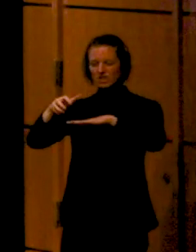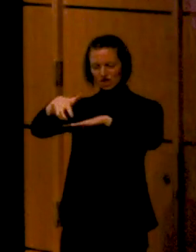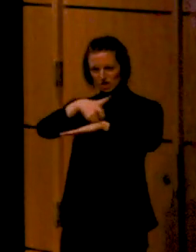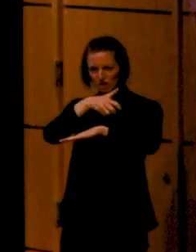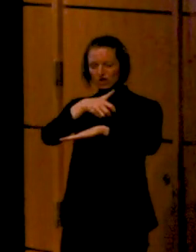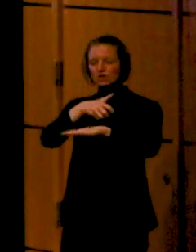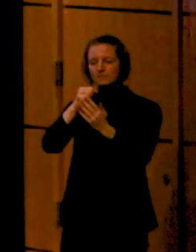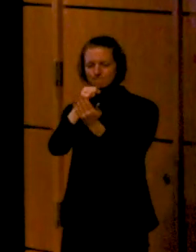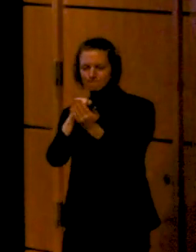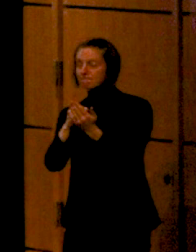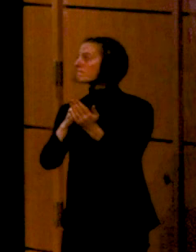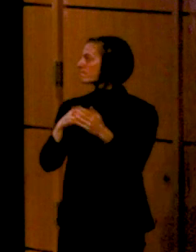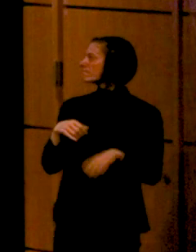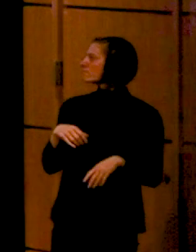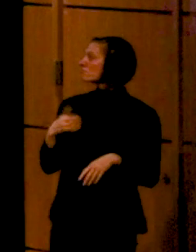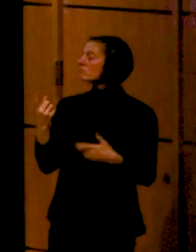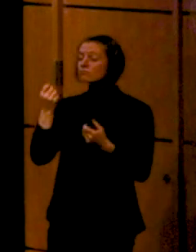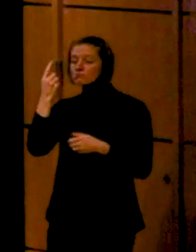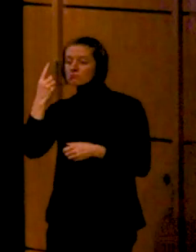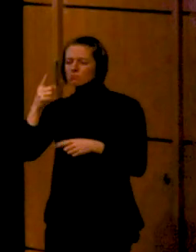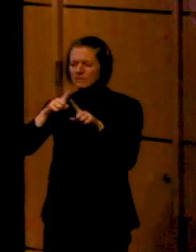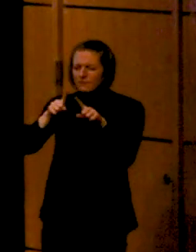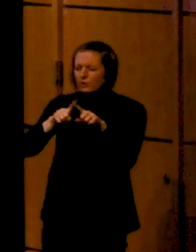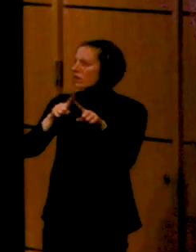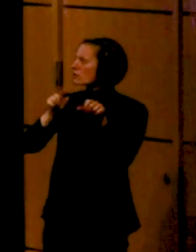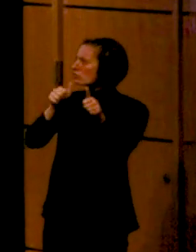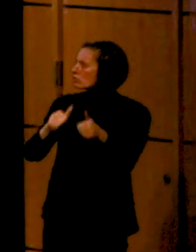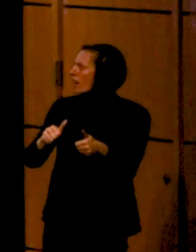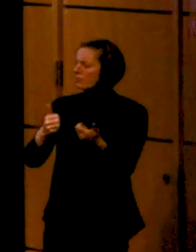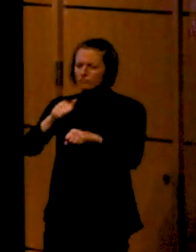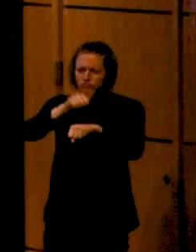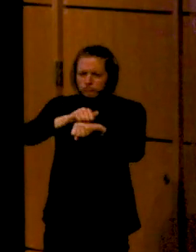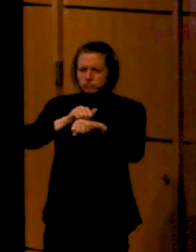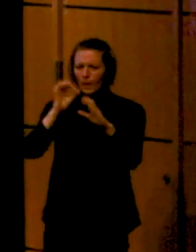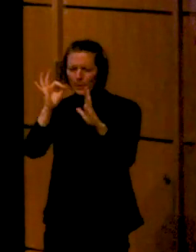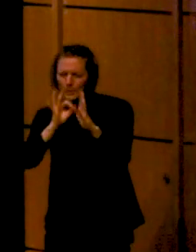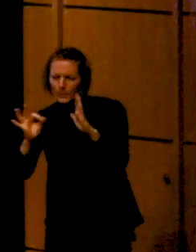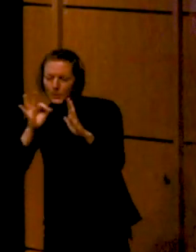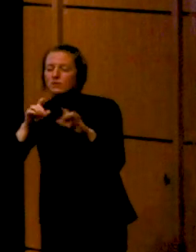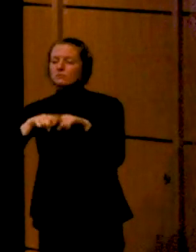and mineral content of the lava, it can look the basalt can look very different.